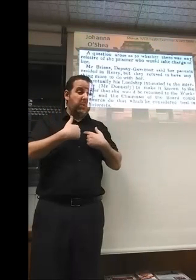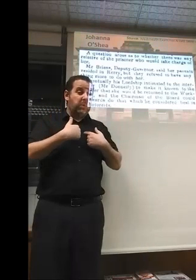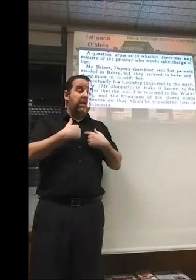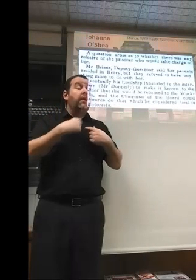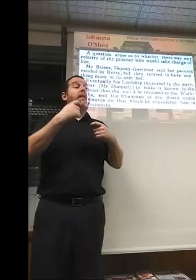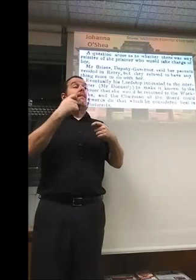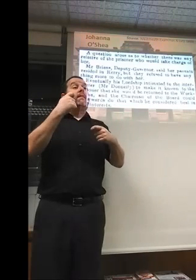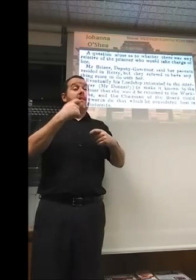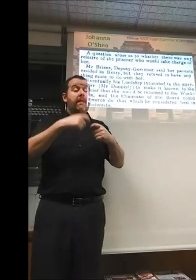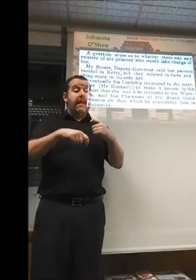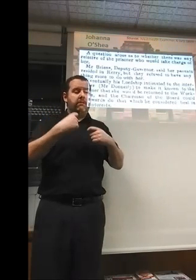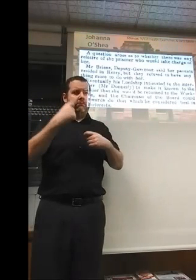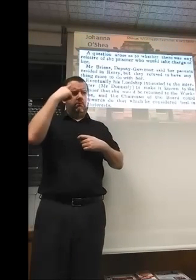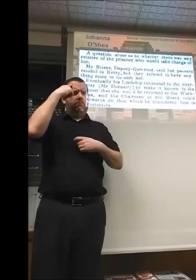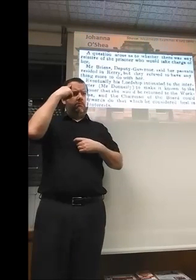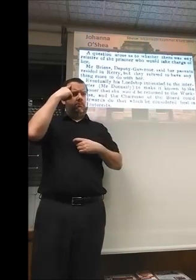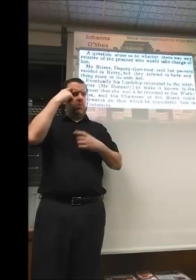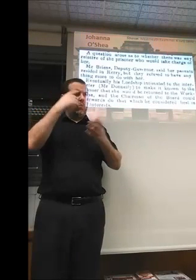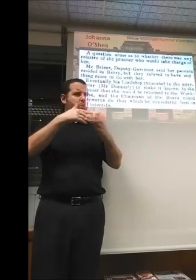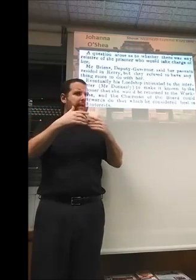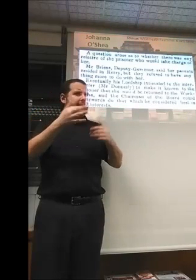off with the gold tin box”.